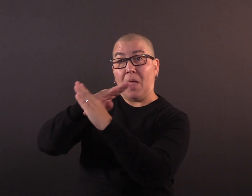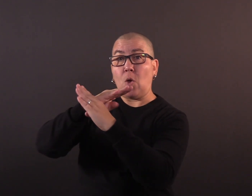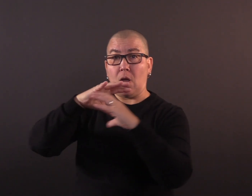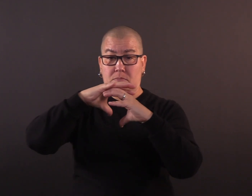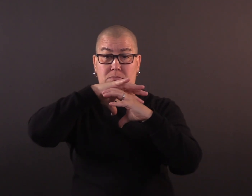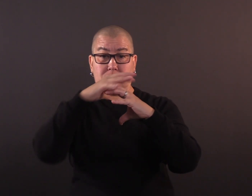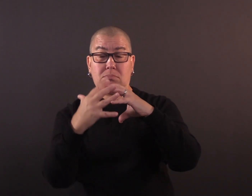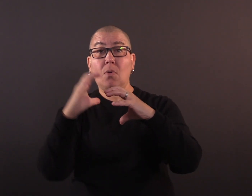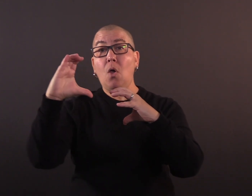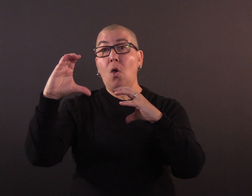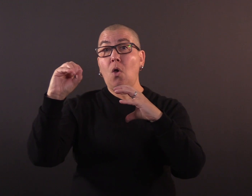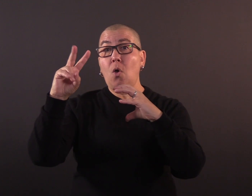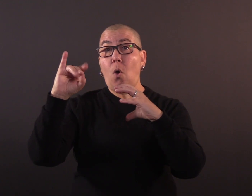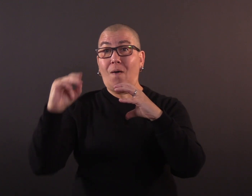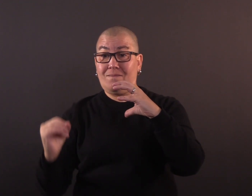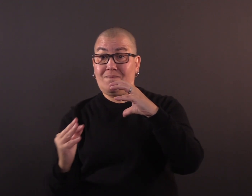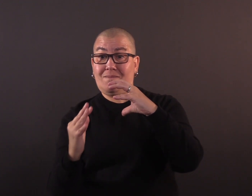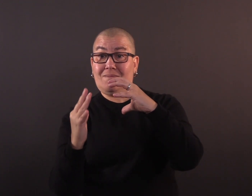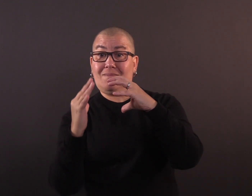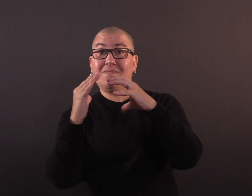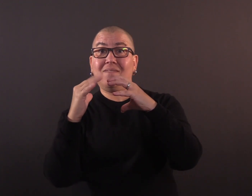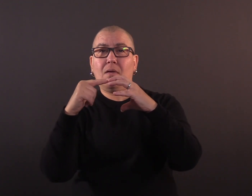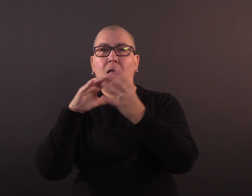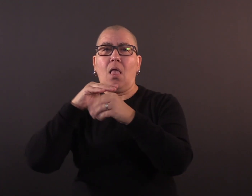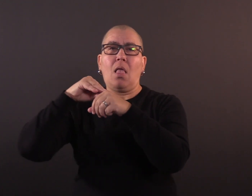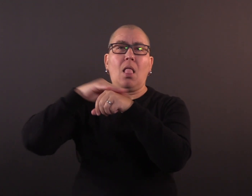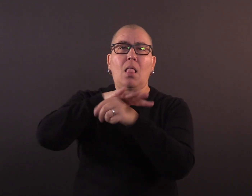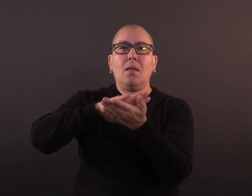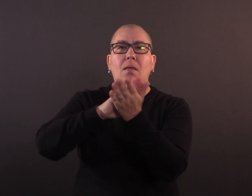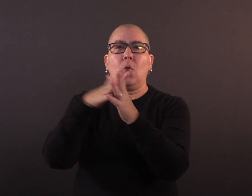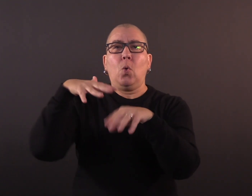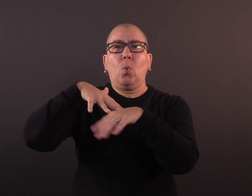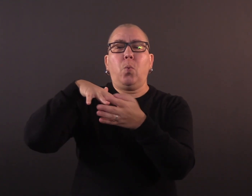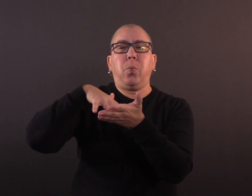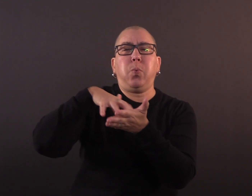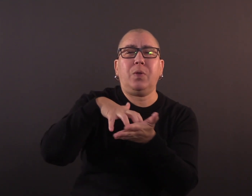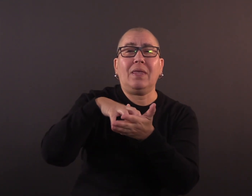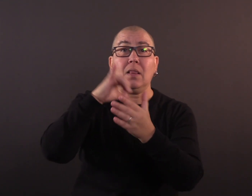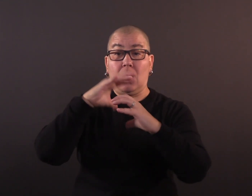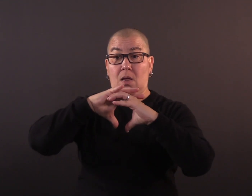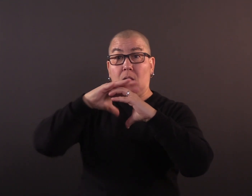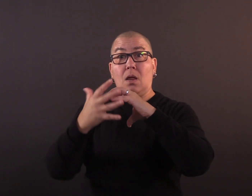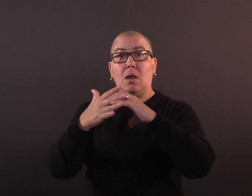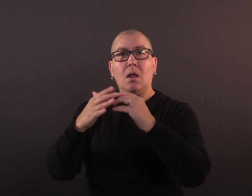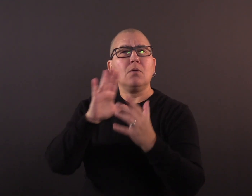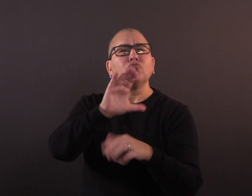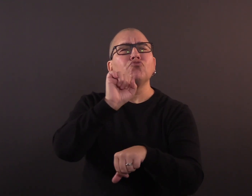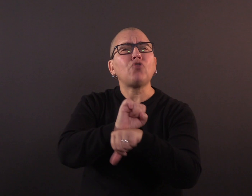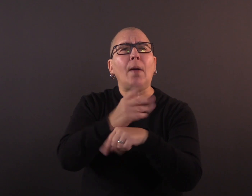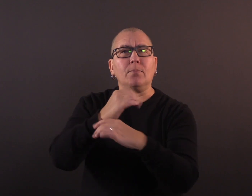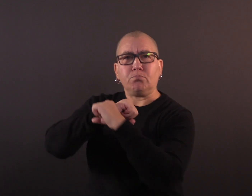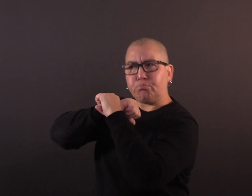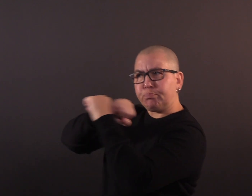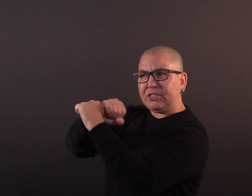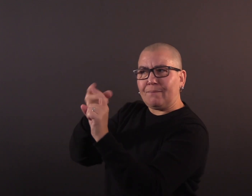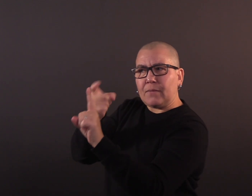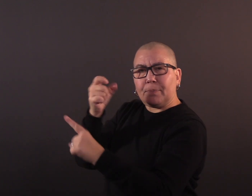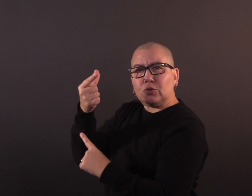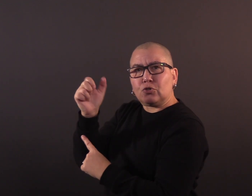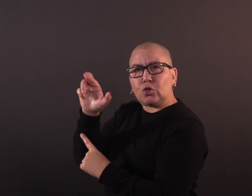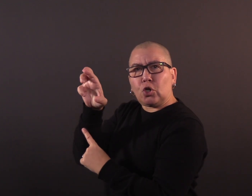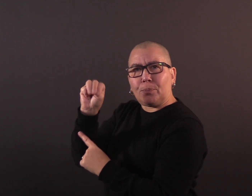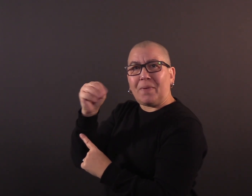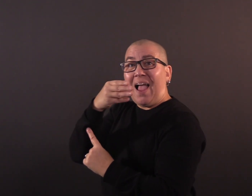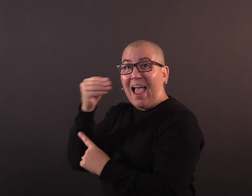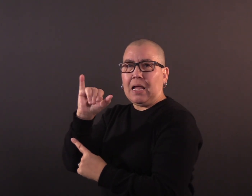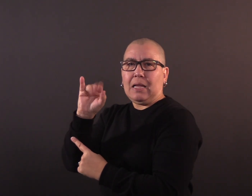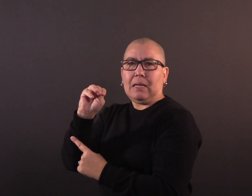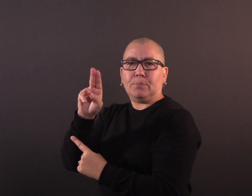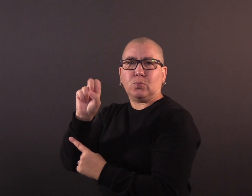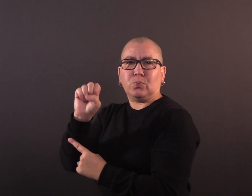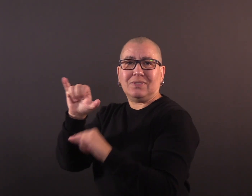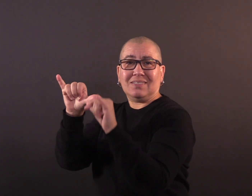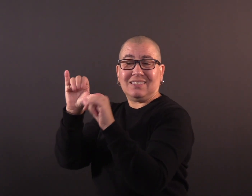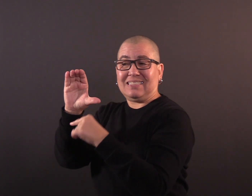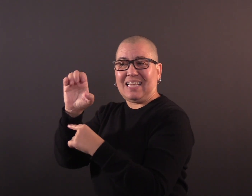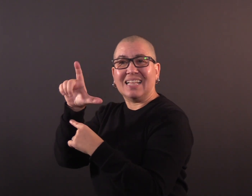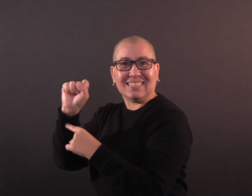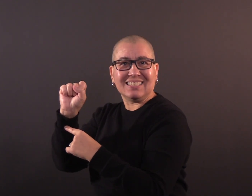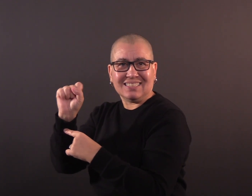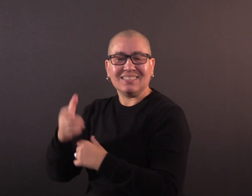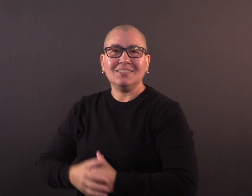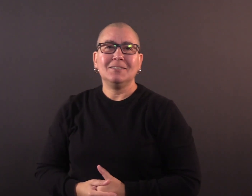which usually protects the organ from both germs and the immune cells that follow them.